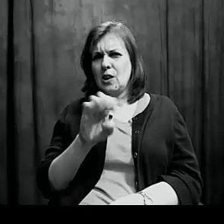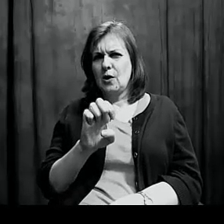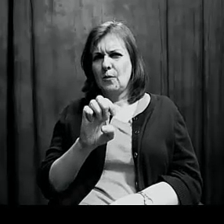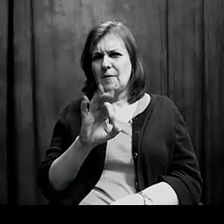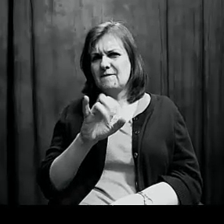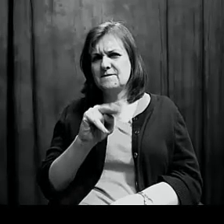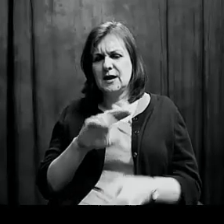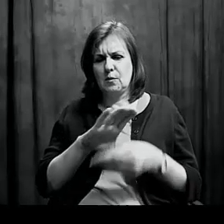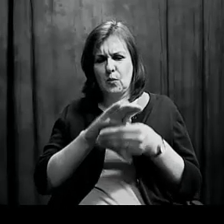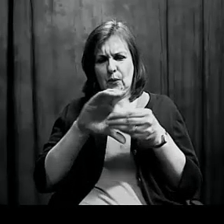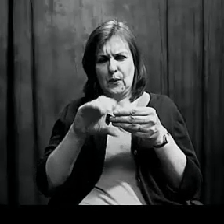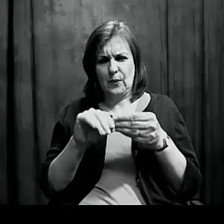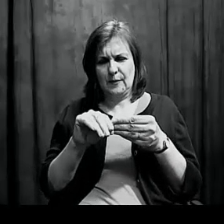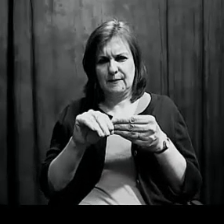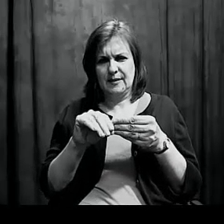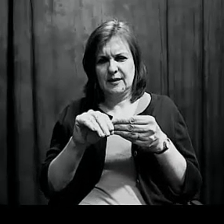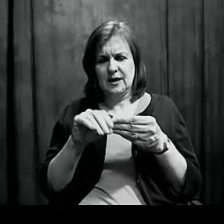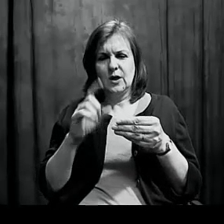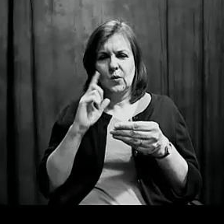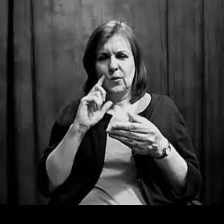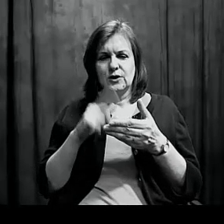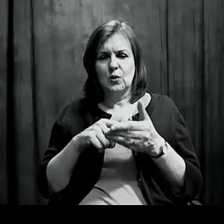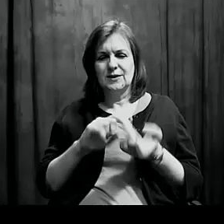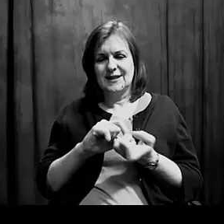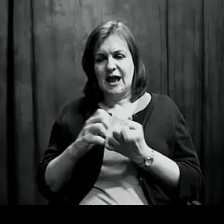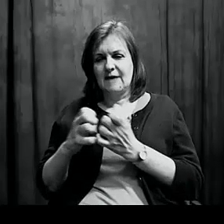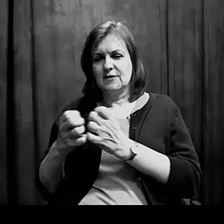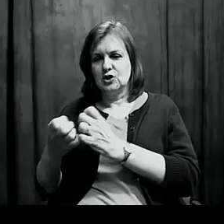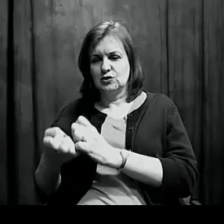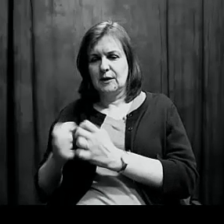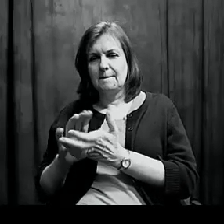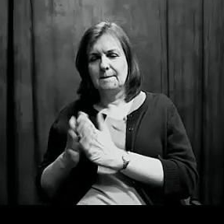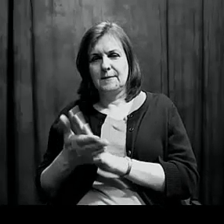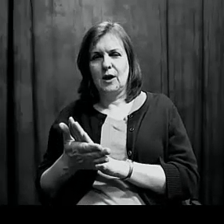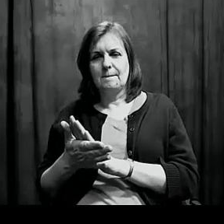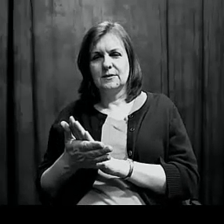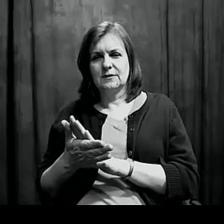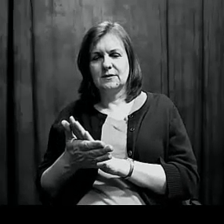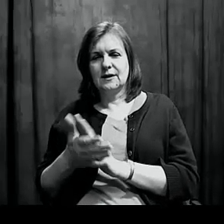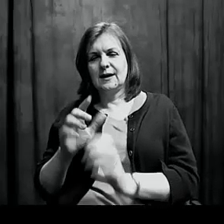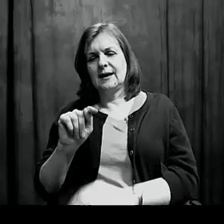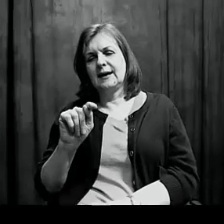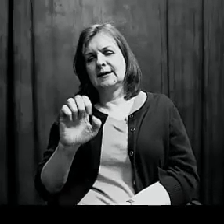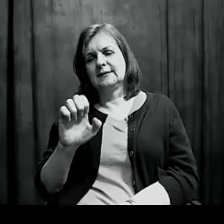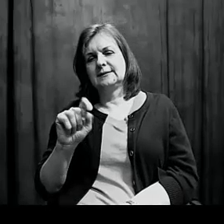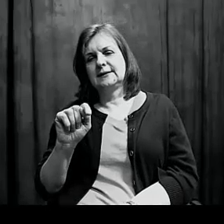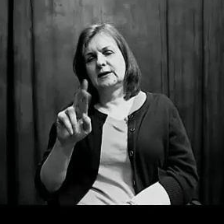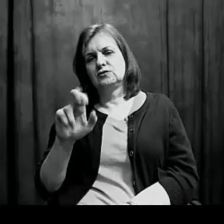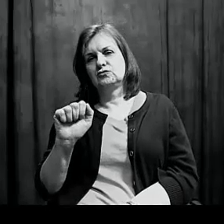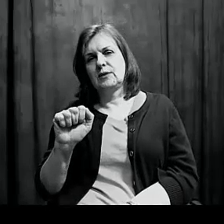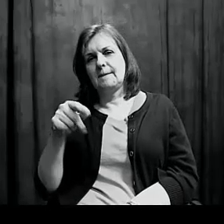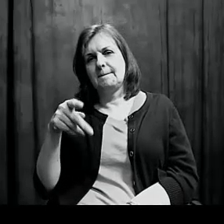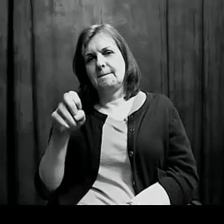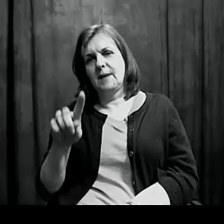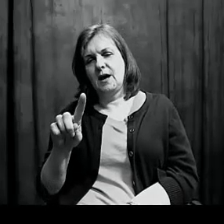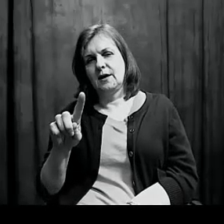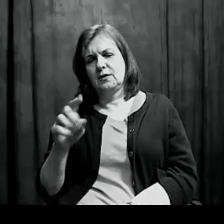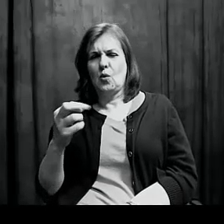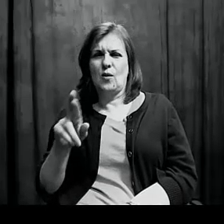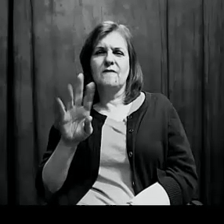that we've looked at before is evolutionary we look at this movement into a tetrapod structure